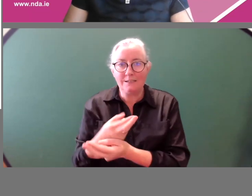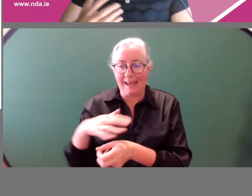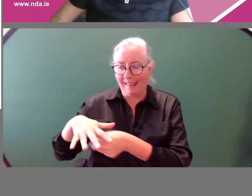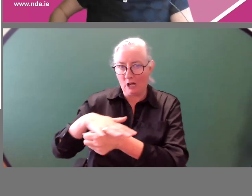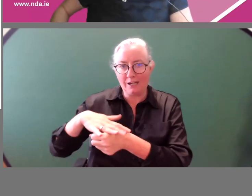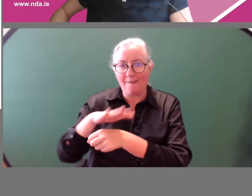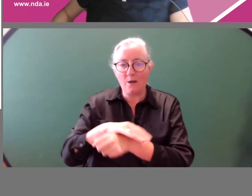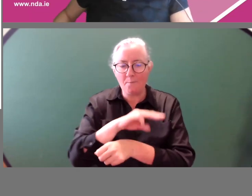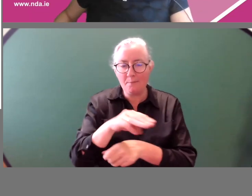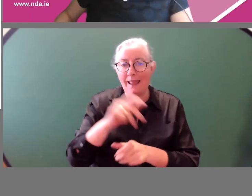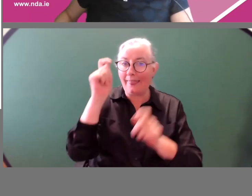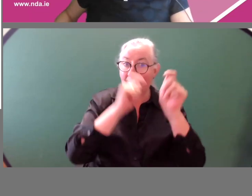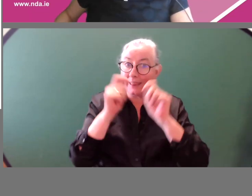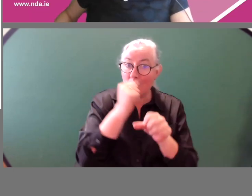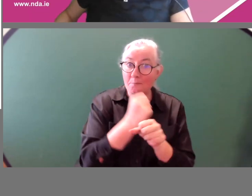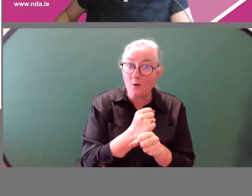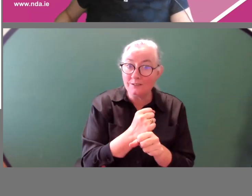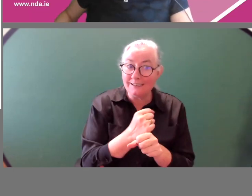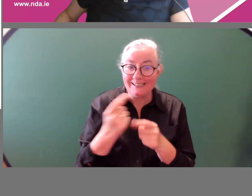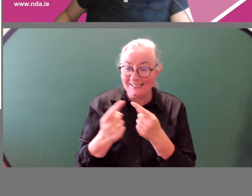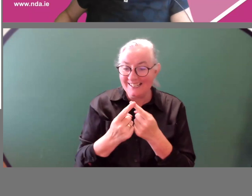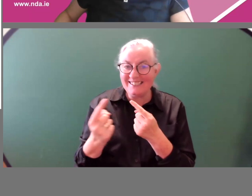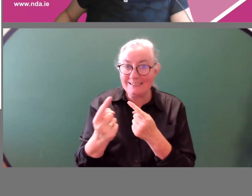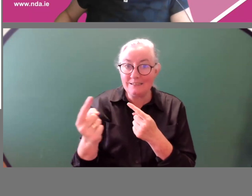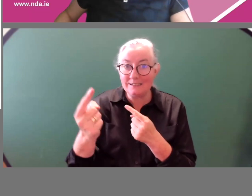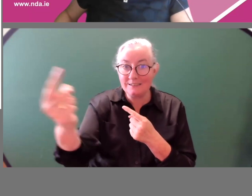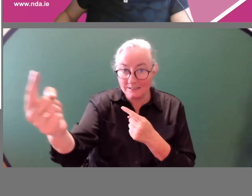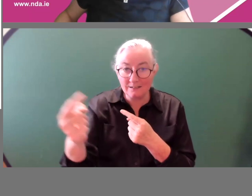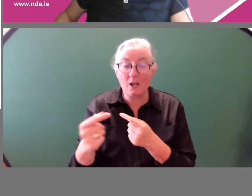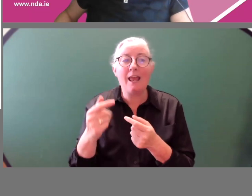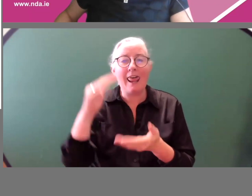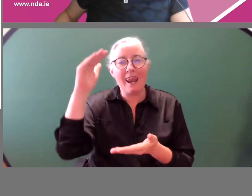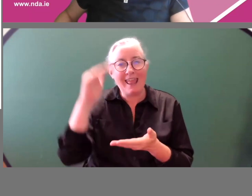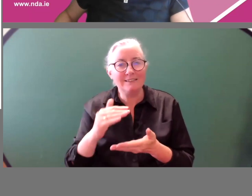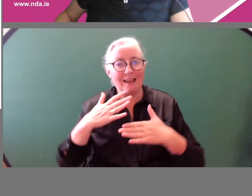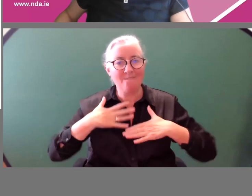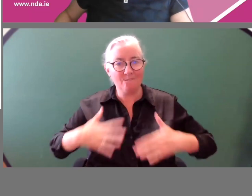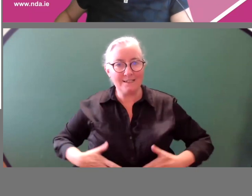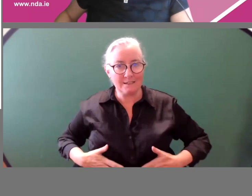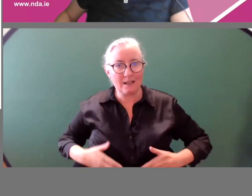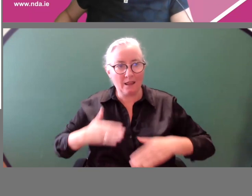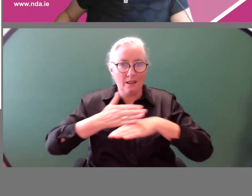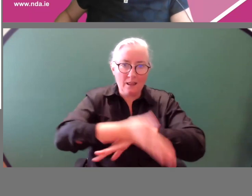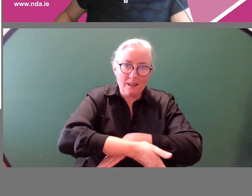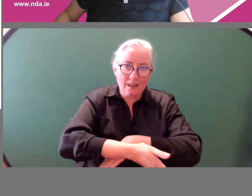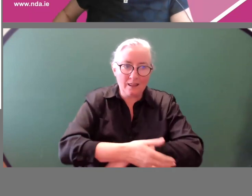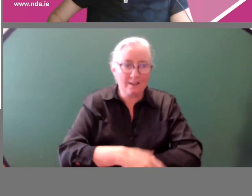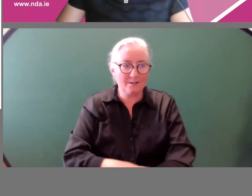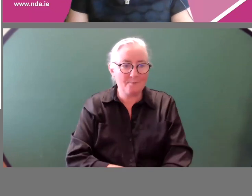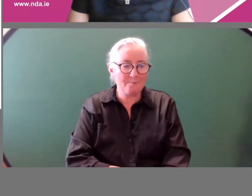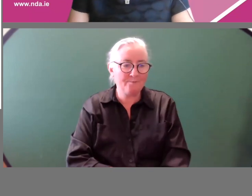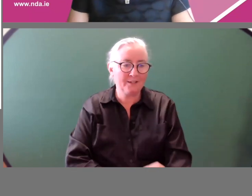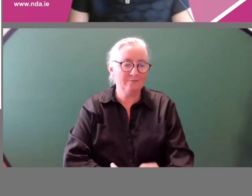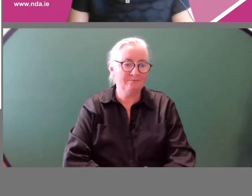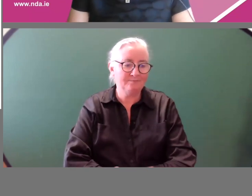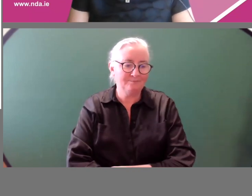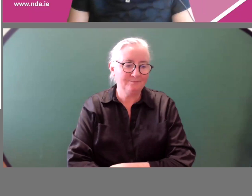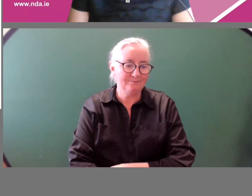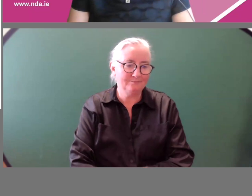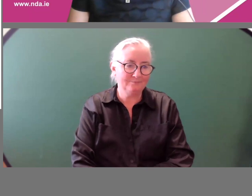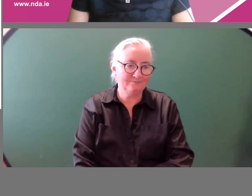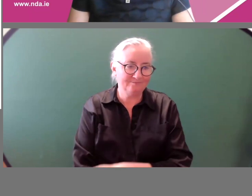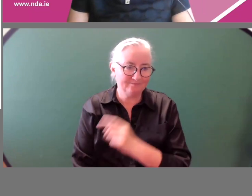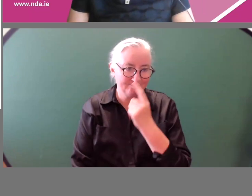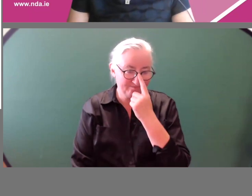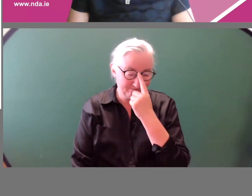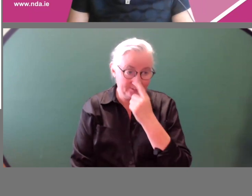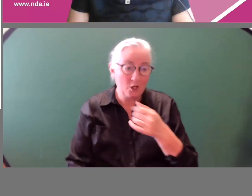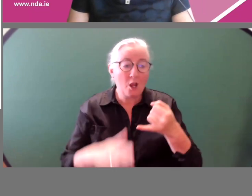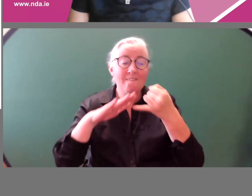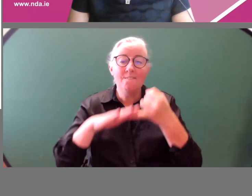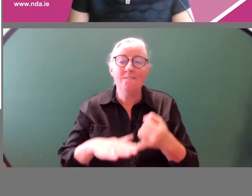and think about distance when thinking about low physical effort. And the final principle then is